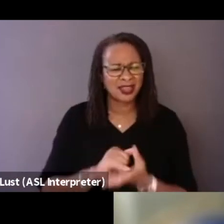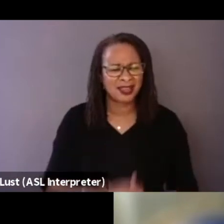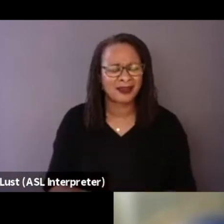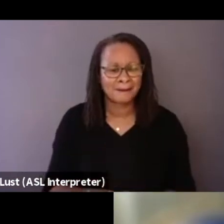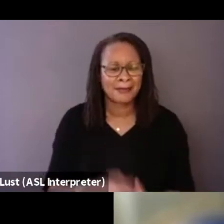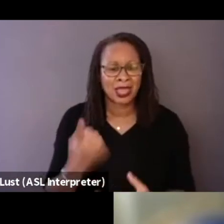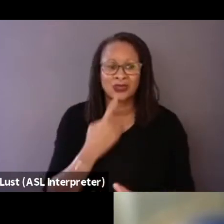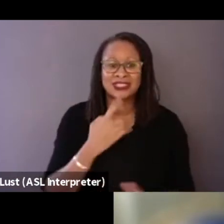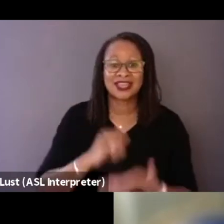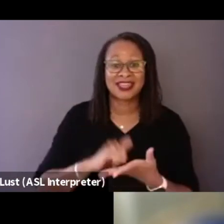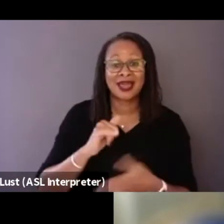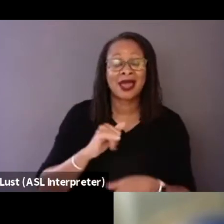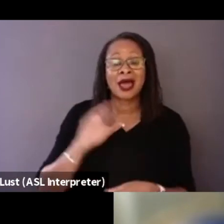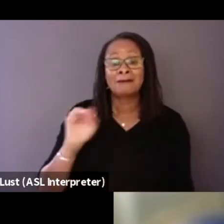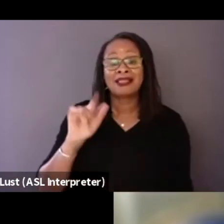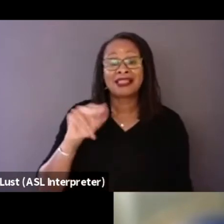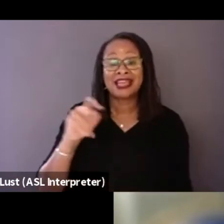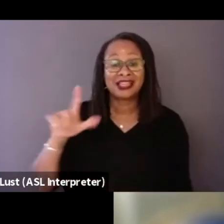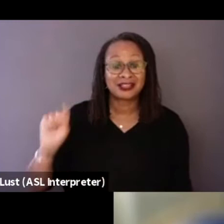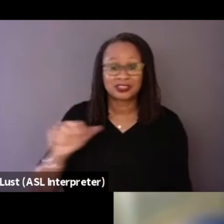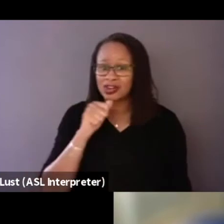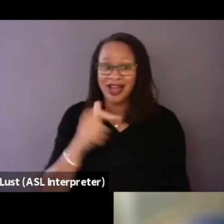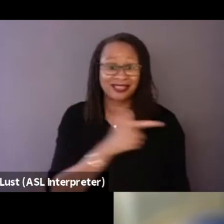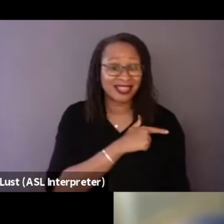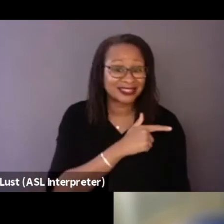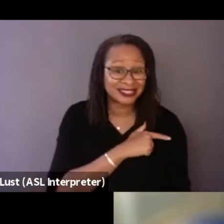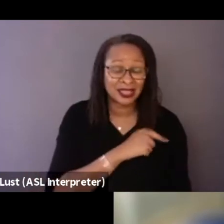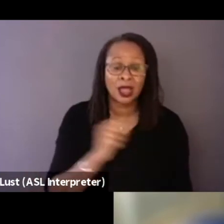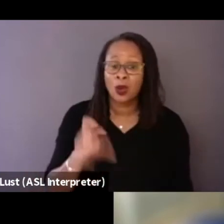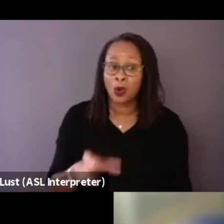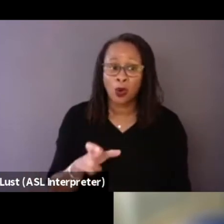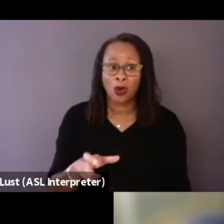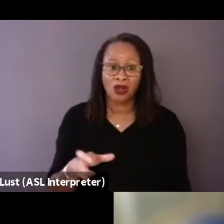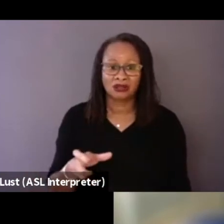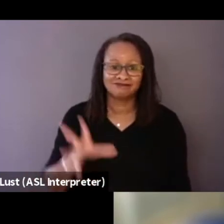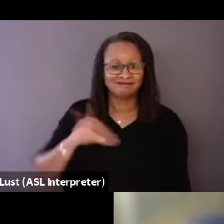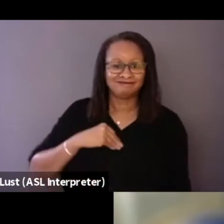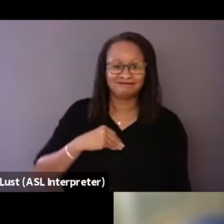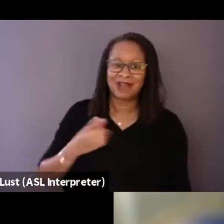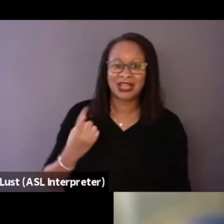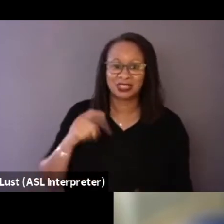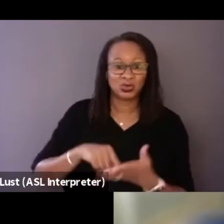that millennials are not lazy or entitled in the way that people say that we are,